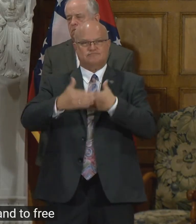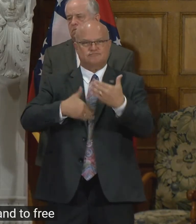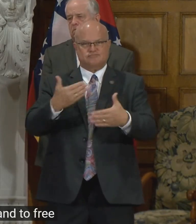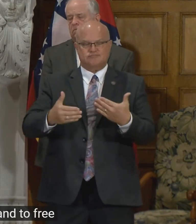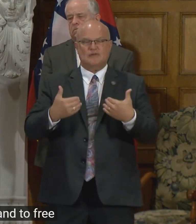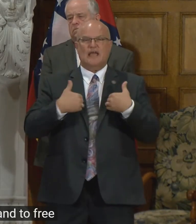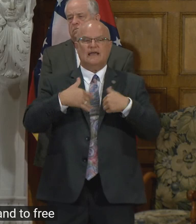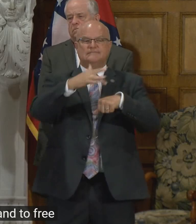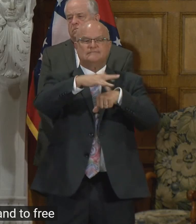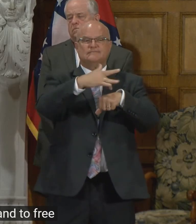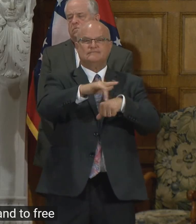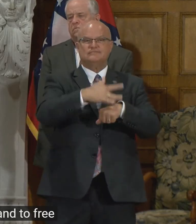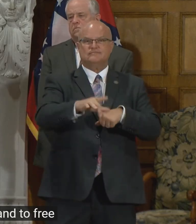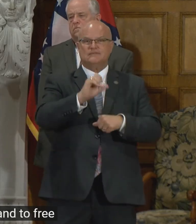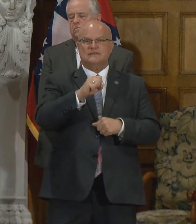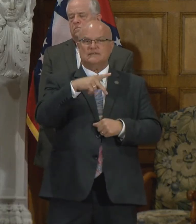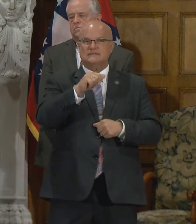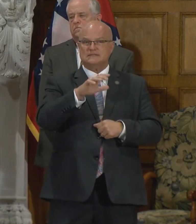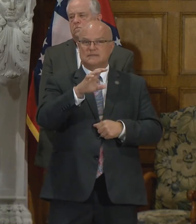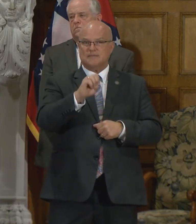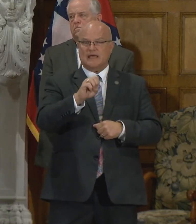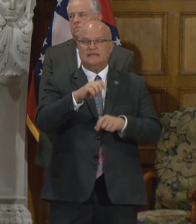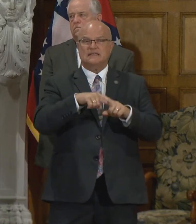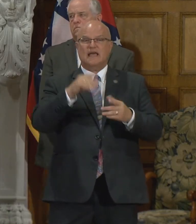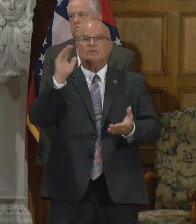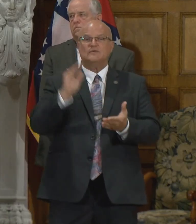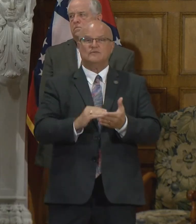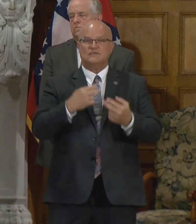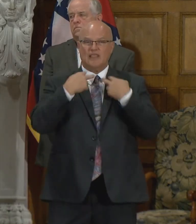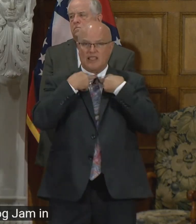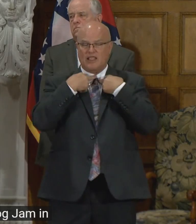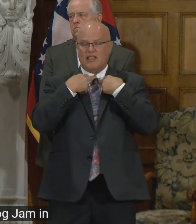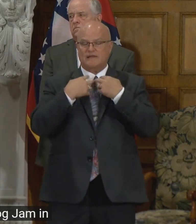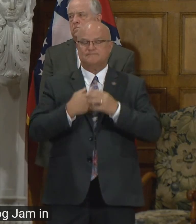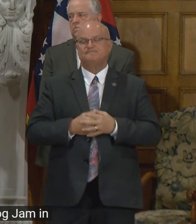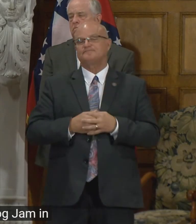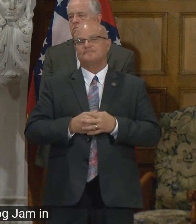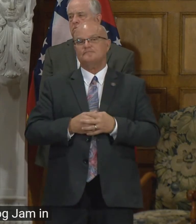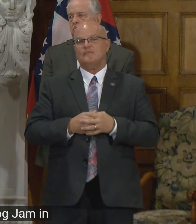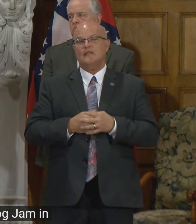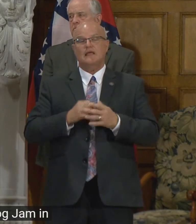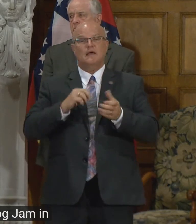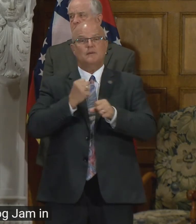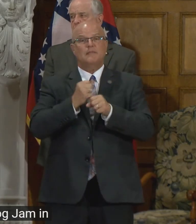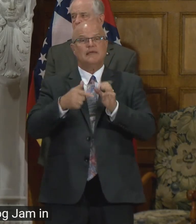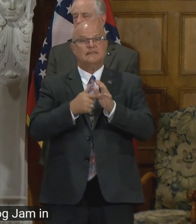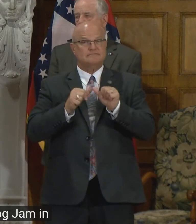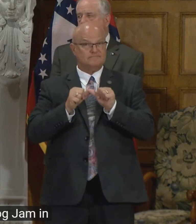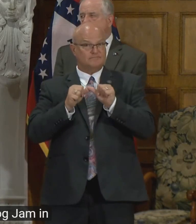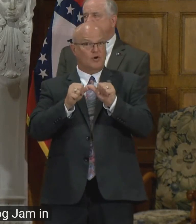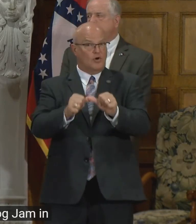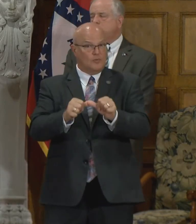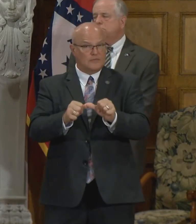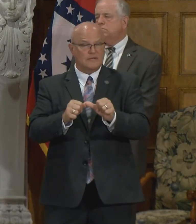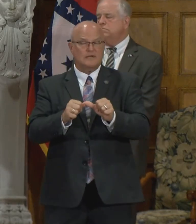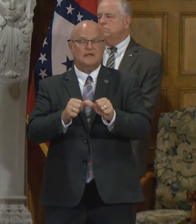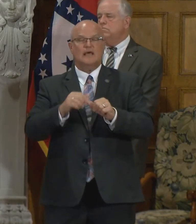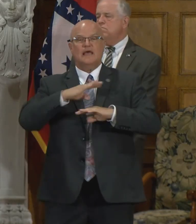space and to reduce that logjam. In addition to make this a permanent fix in permanent relief.